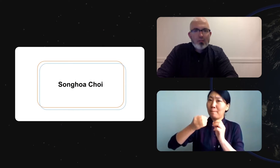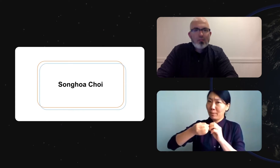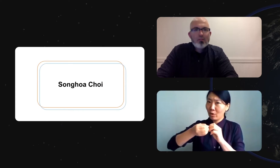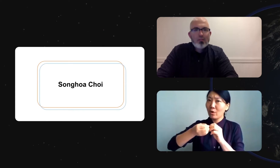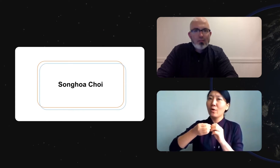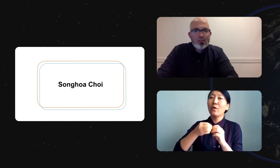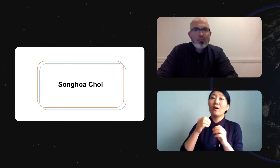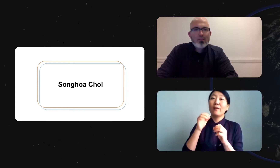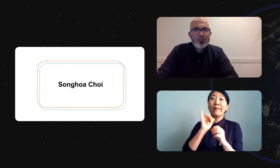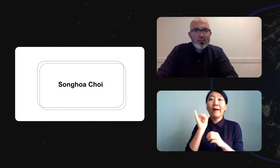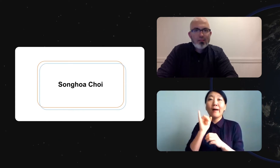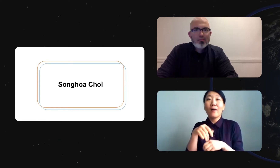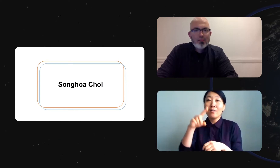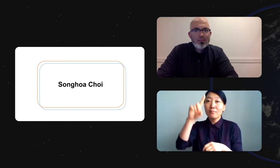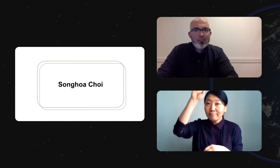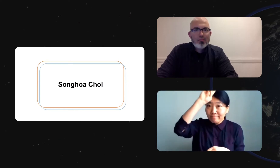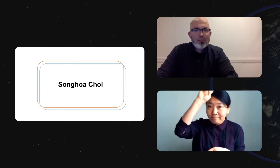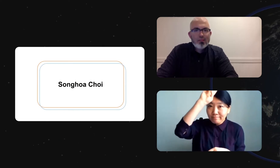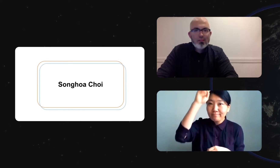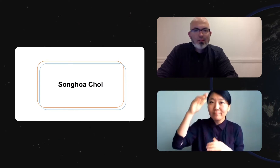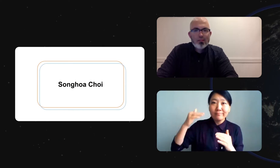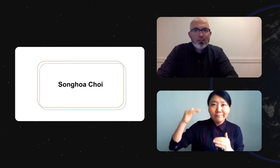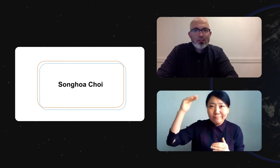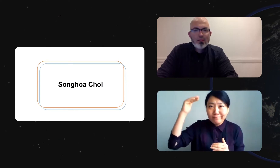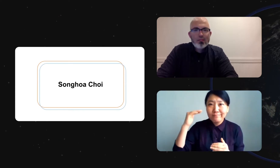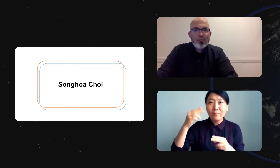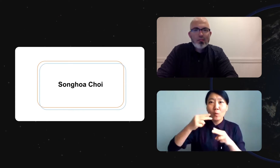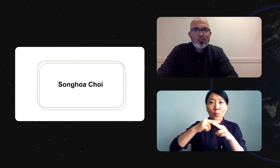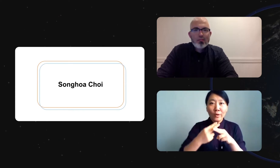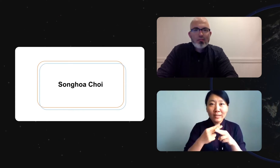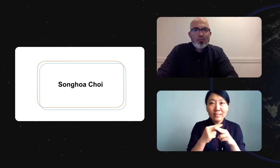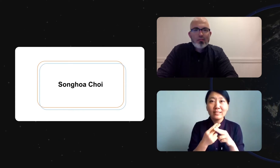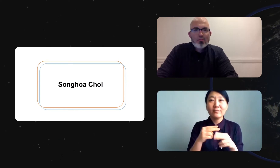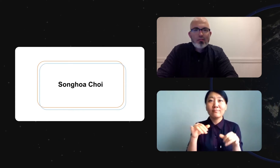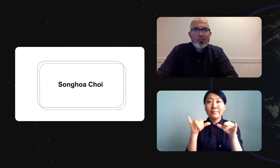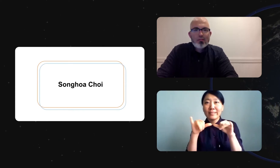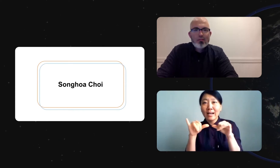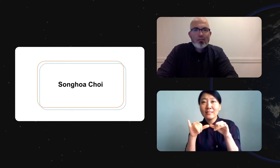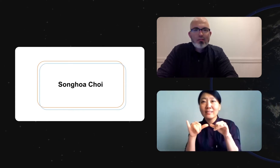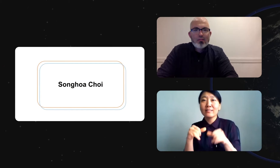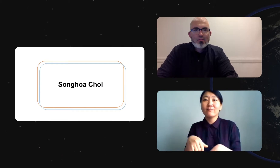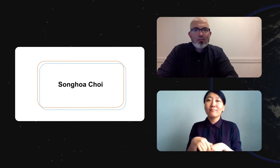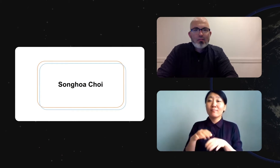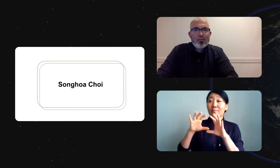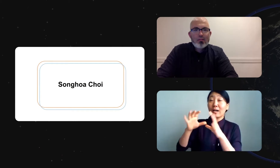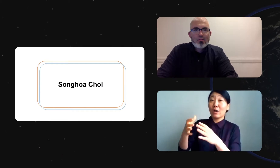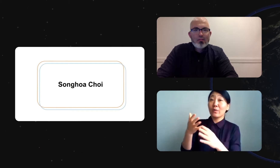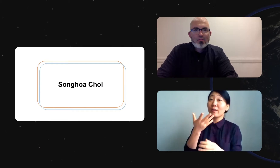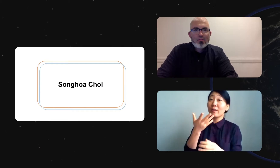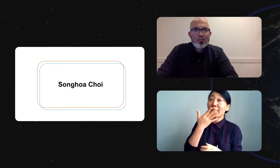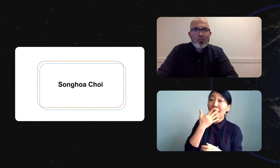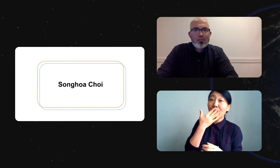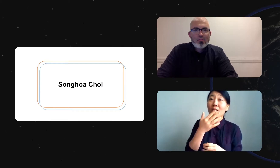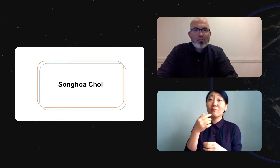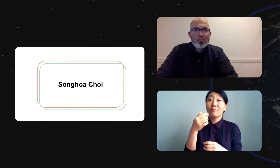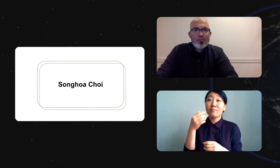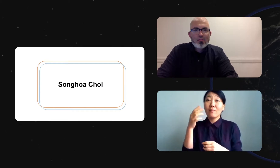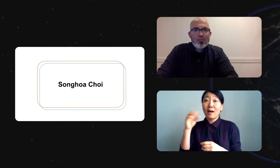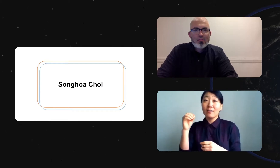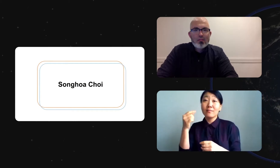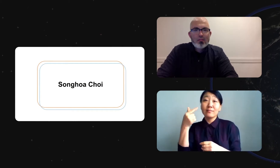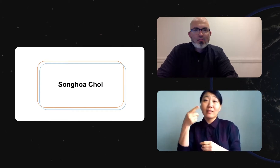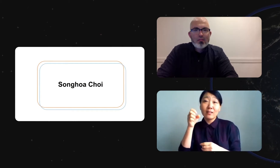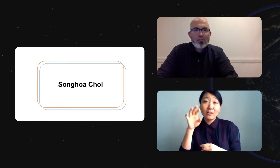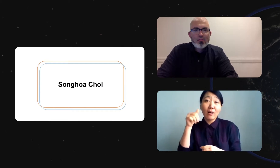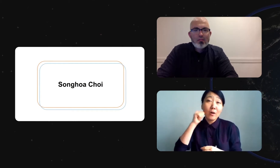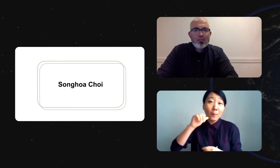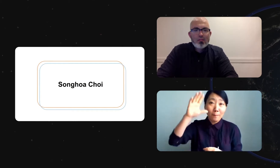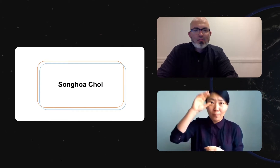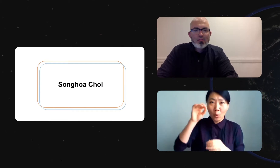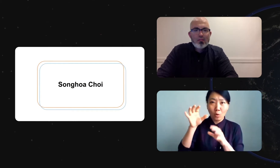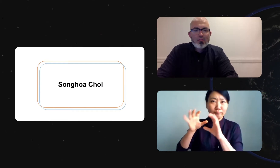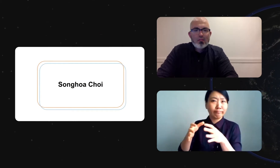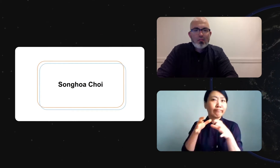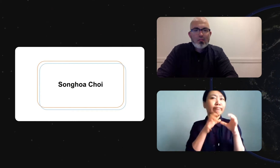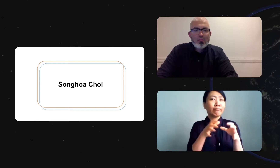Statistics is a collection of things, like data, weight, height, size, color, potentially.